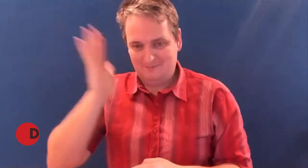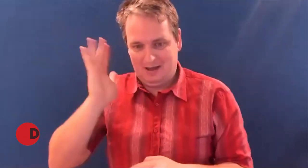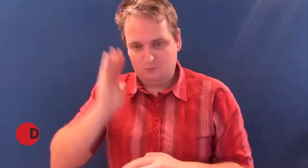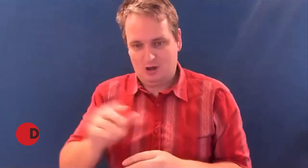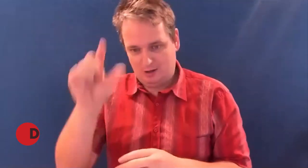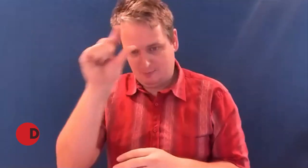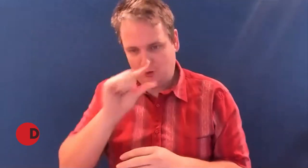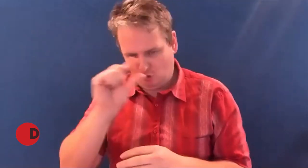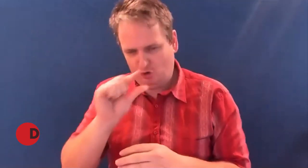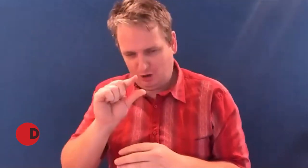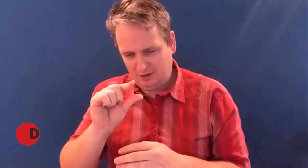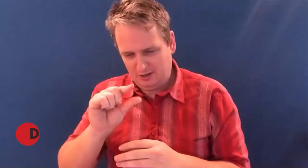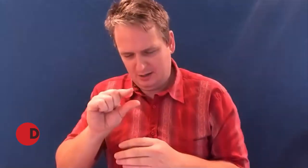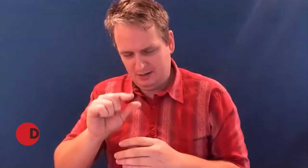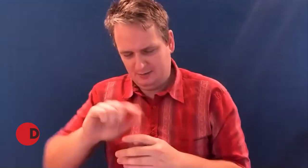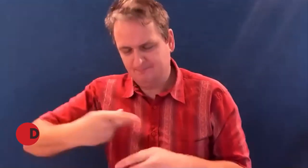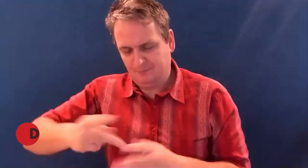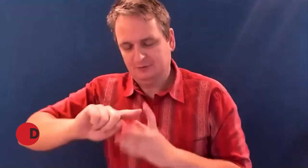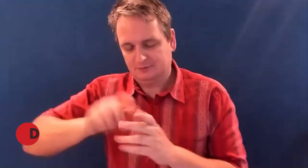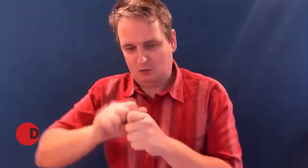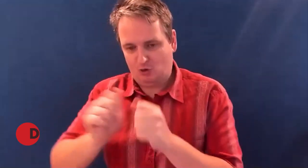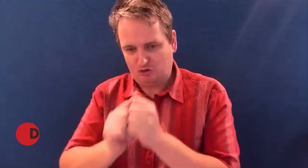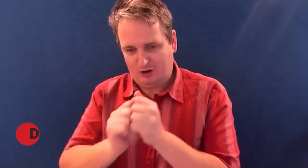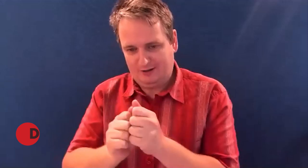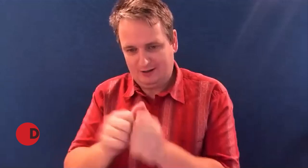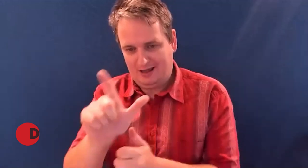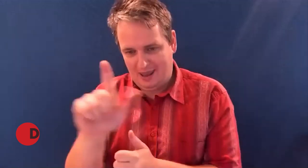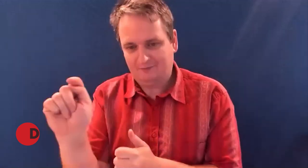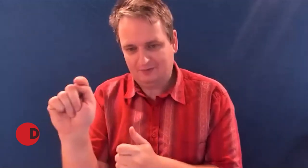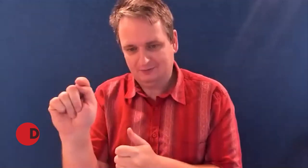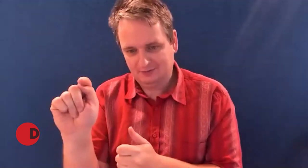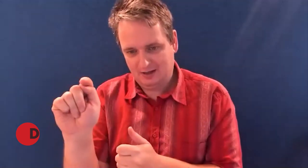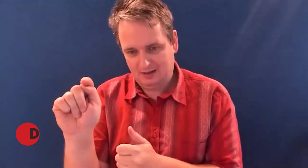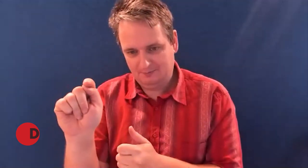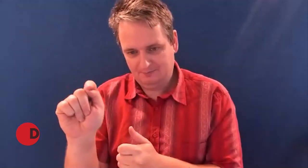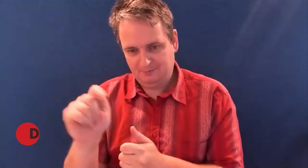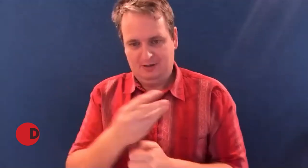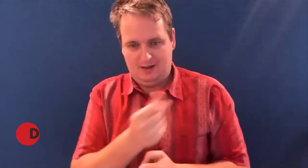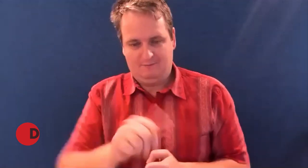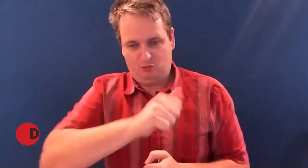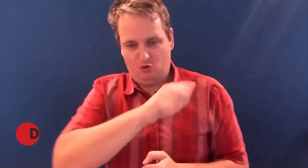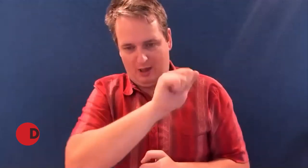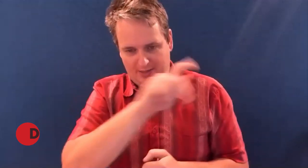when Google and Gallaudet started working together on Live Transcribe,